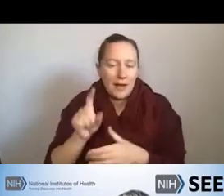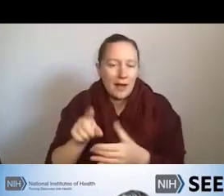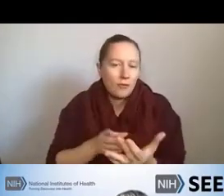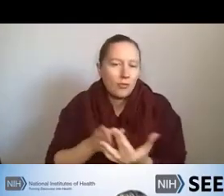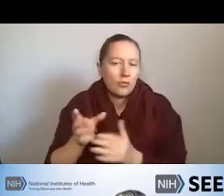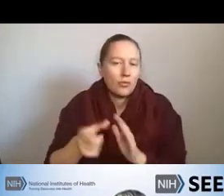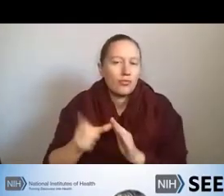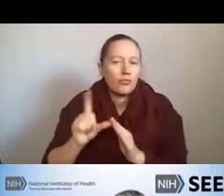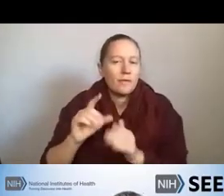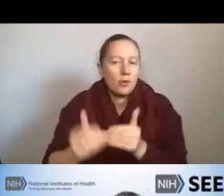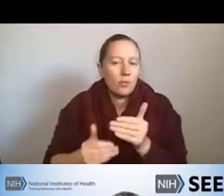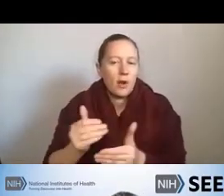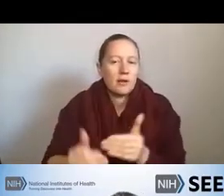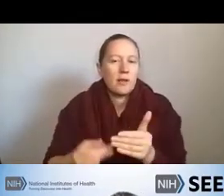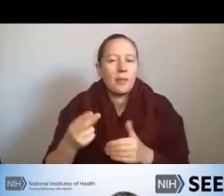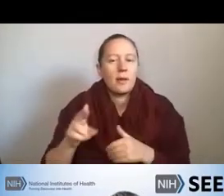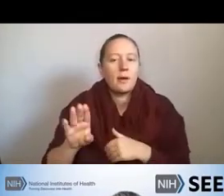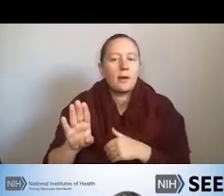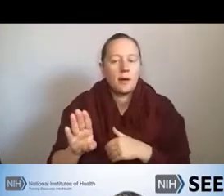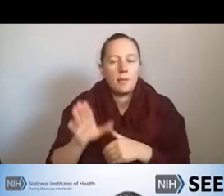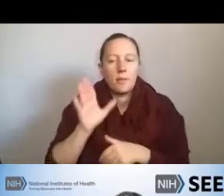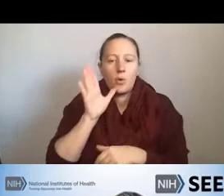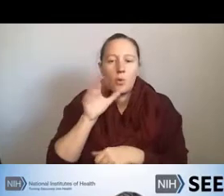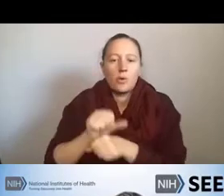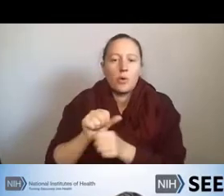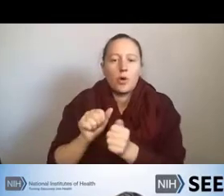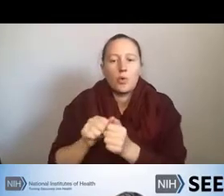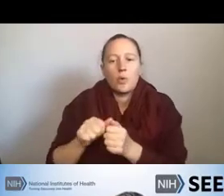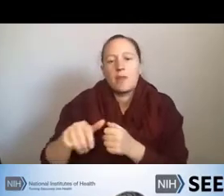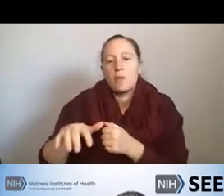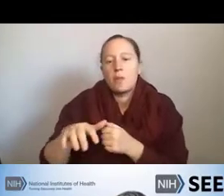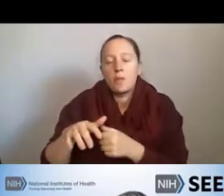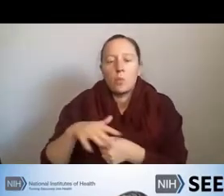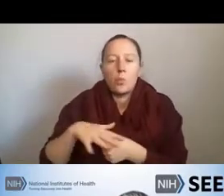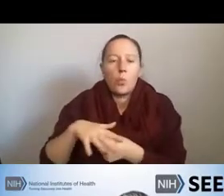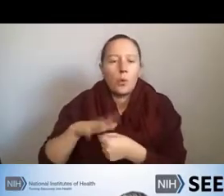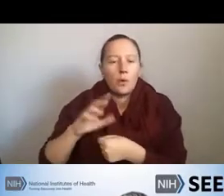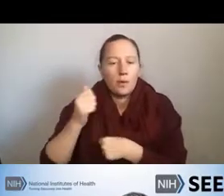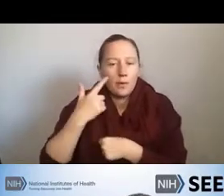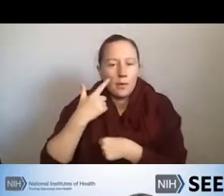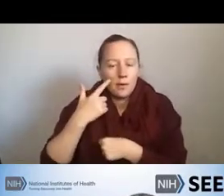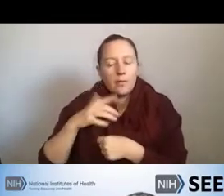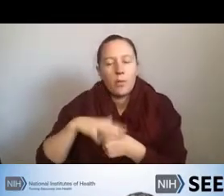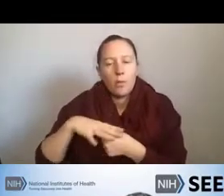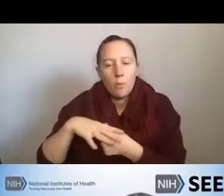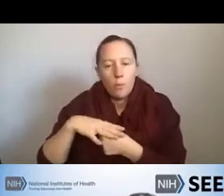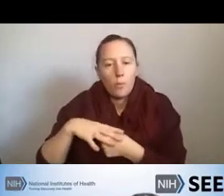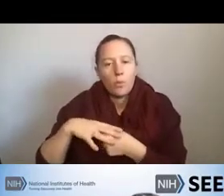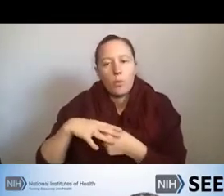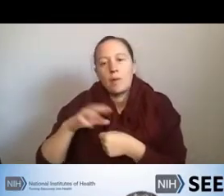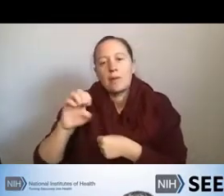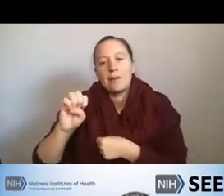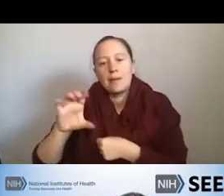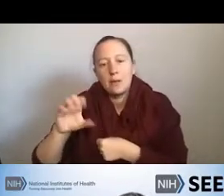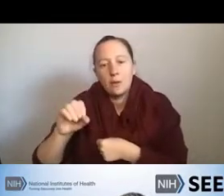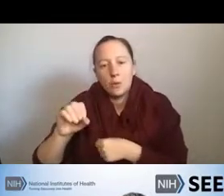and the hubs work with their local ecosystem to create an external review board that reviews this application, provides expert feedback.